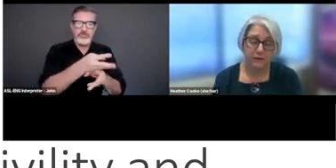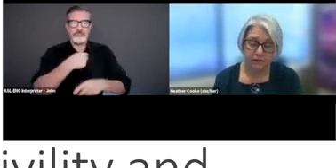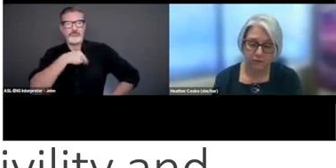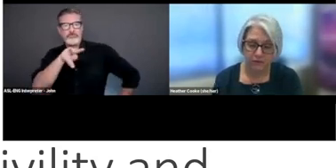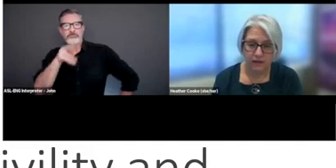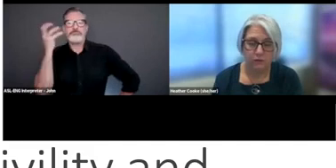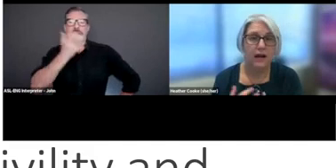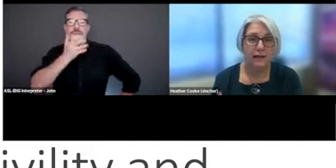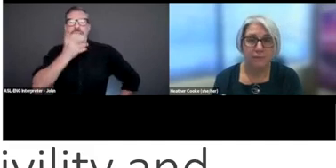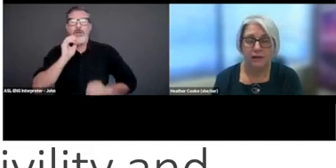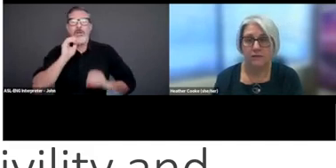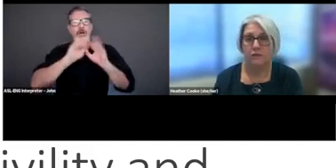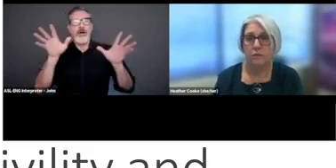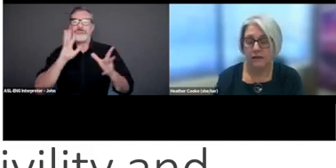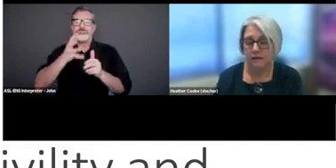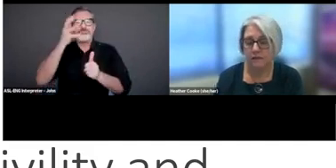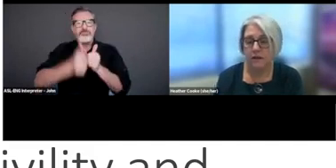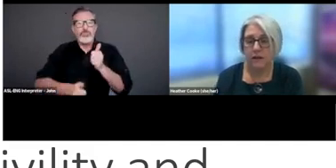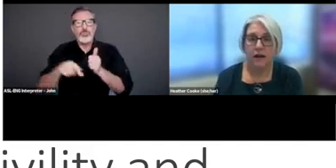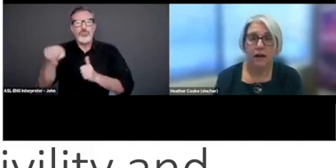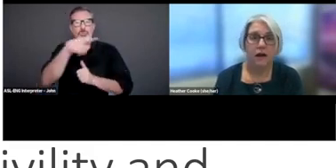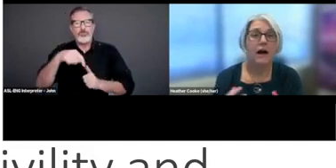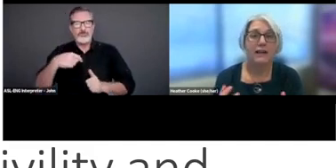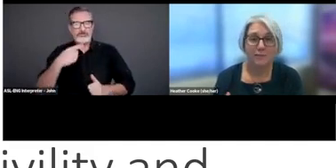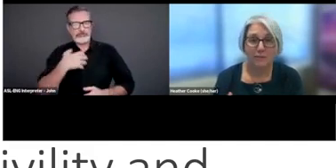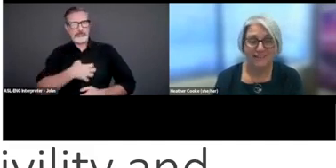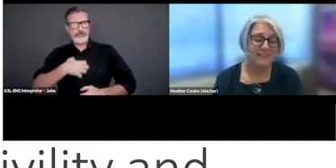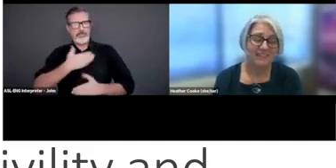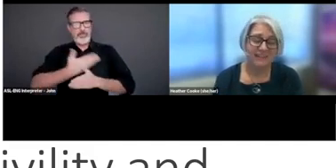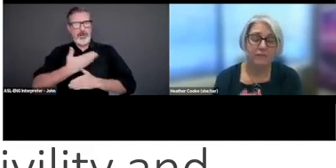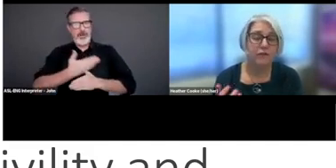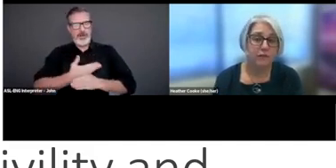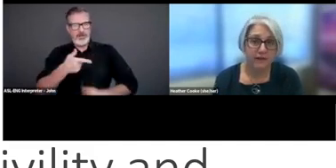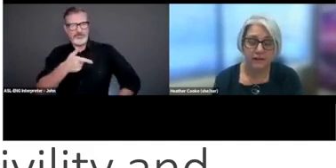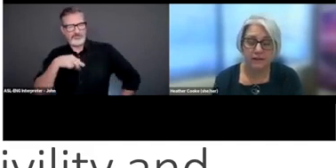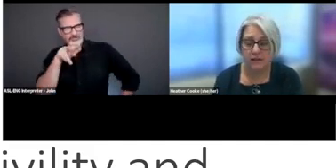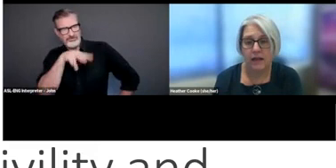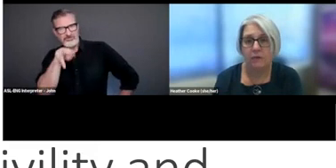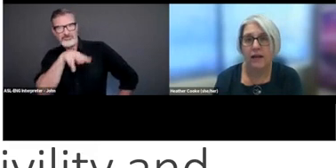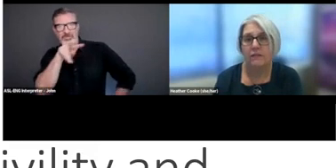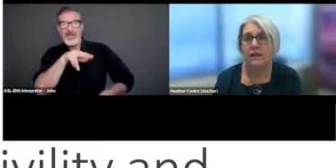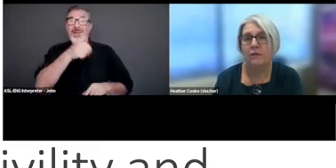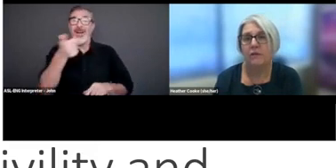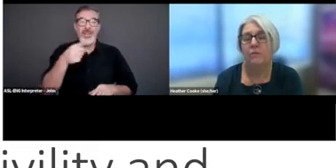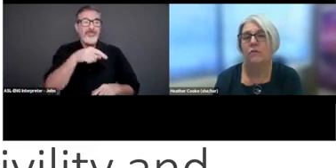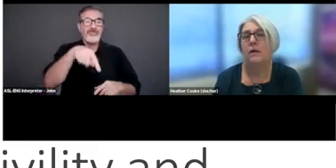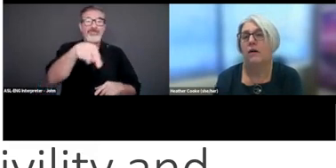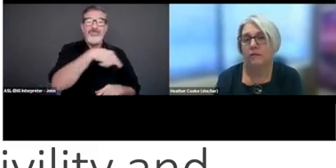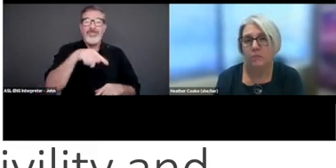episode, highly unpleasant to witness, highly unpleasant for the residents. And I would have to say one of the most powerful